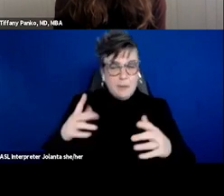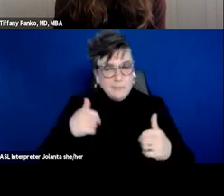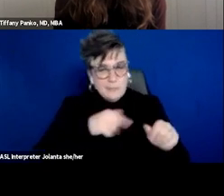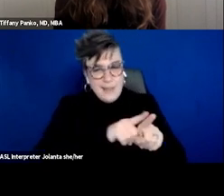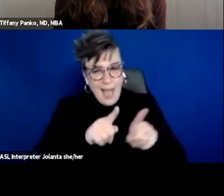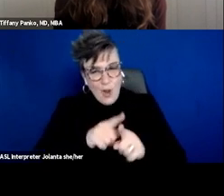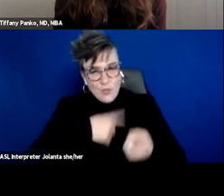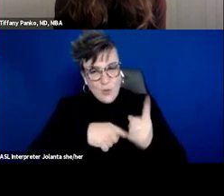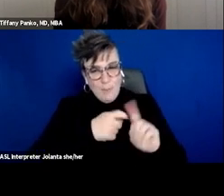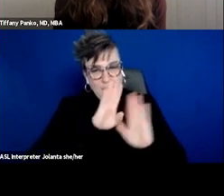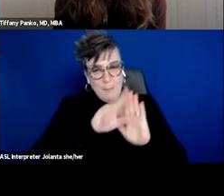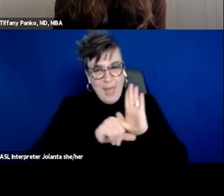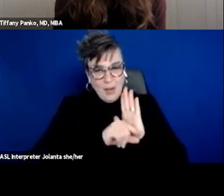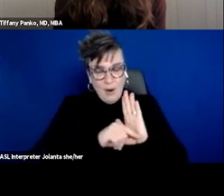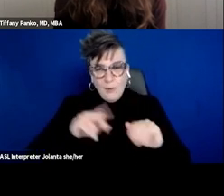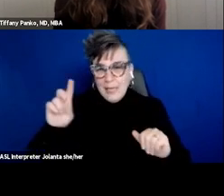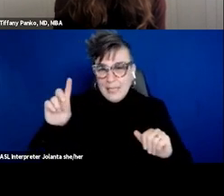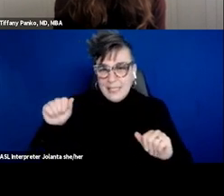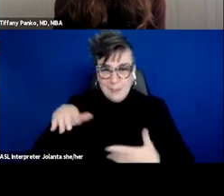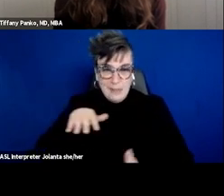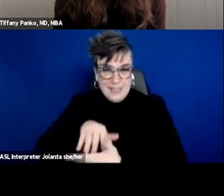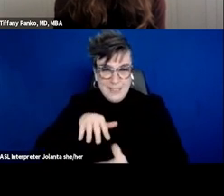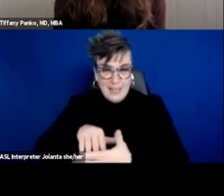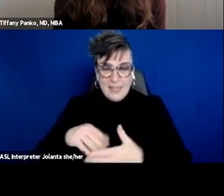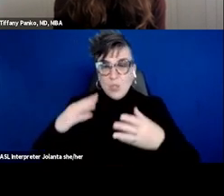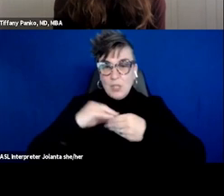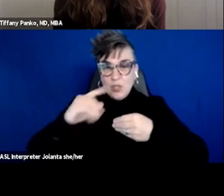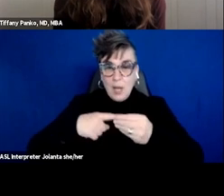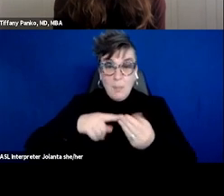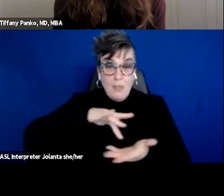a background in disability studies where we talk about medical model of disability and